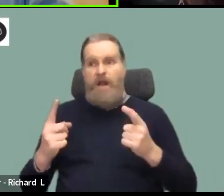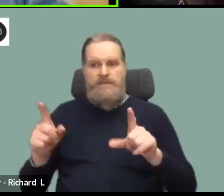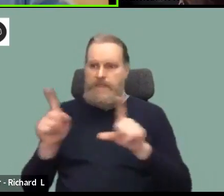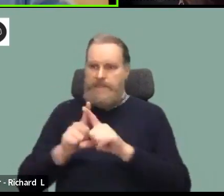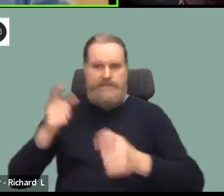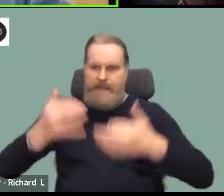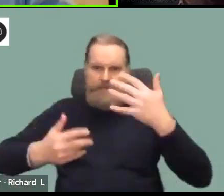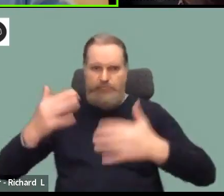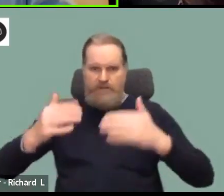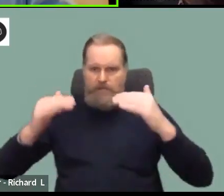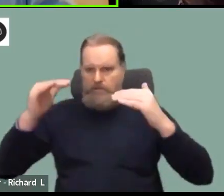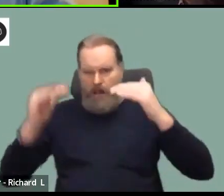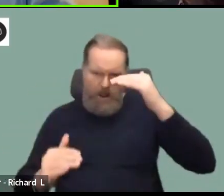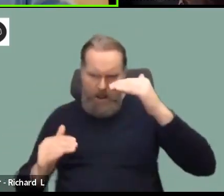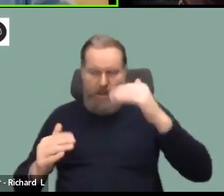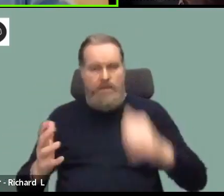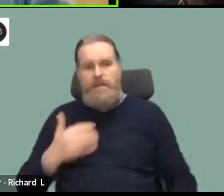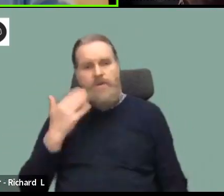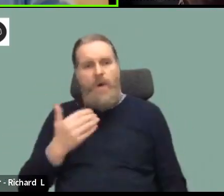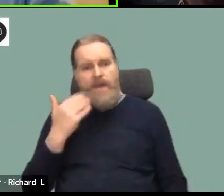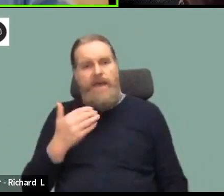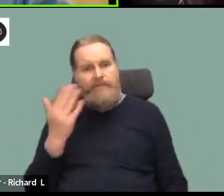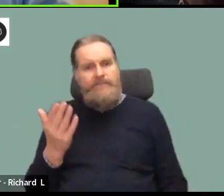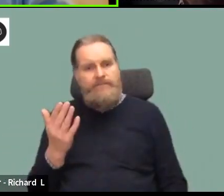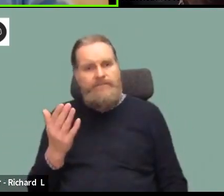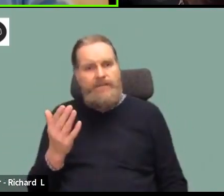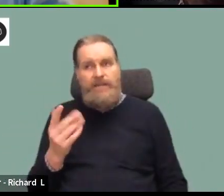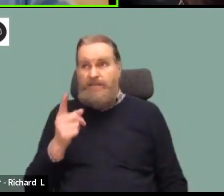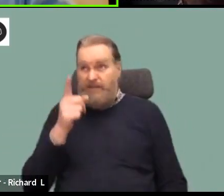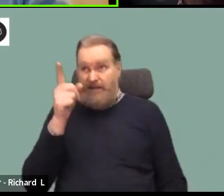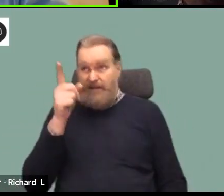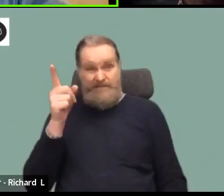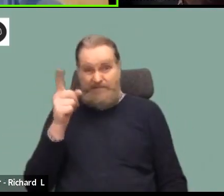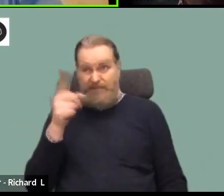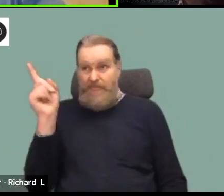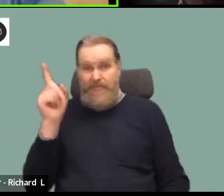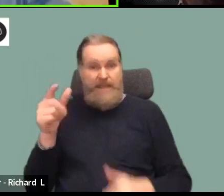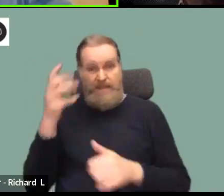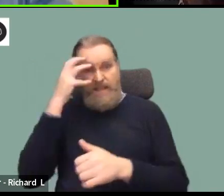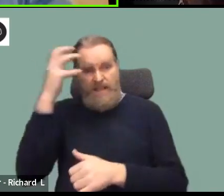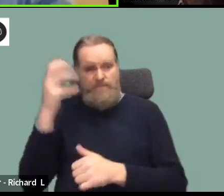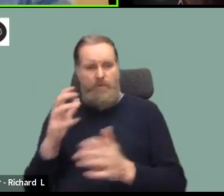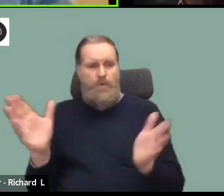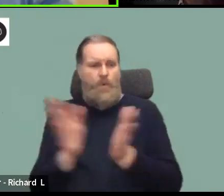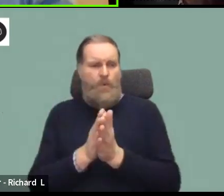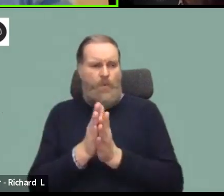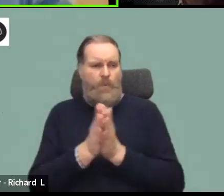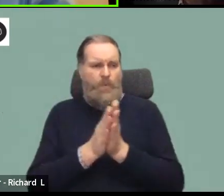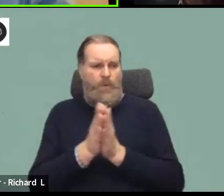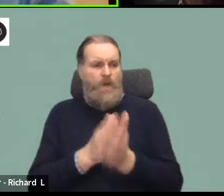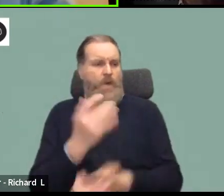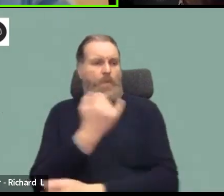afford is to have this. same result next time and now same result next time and not get over the line which the employer would no doubt explain employer would no doubt exploit so in balance, I think